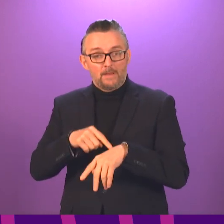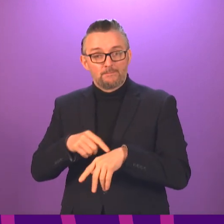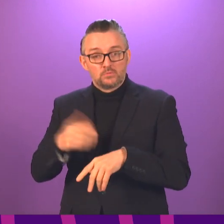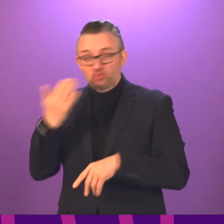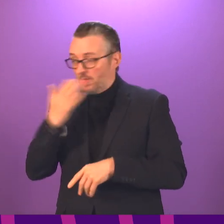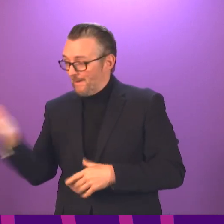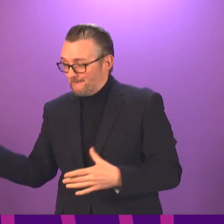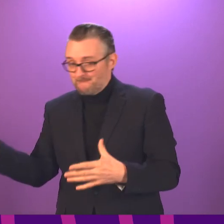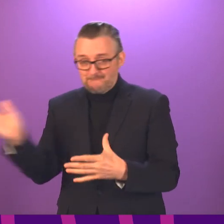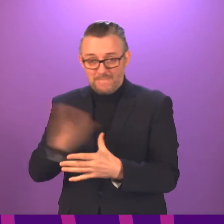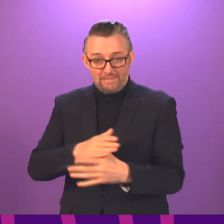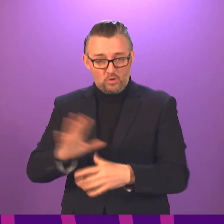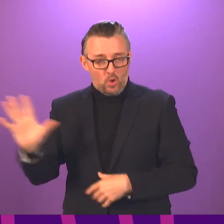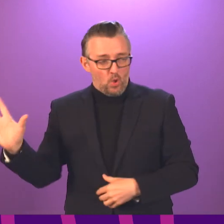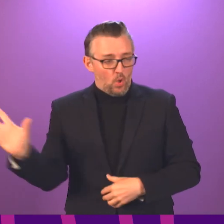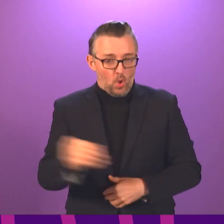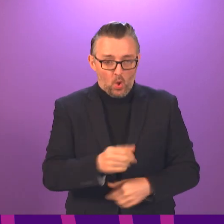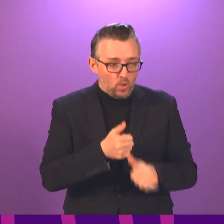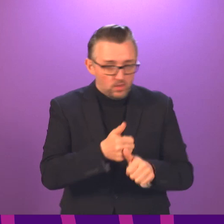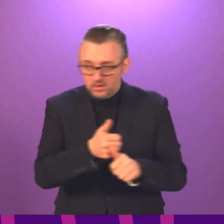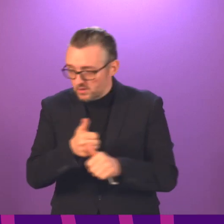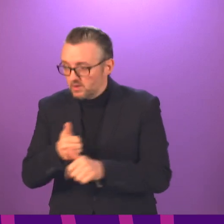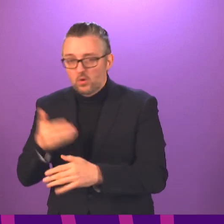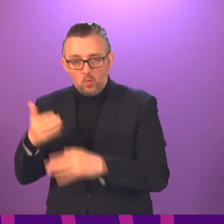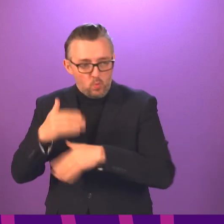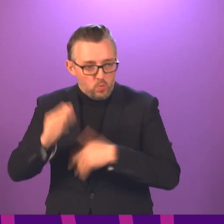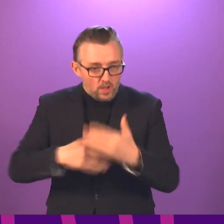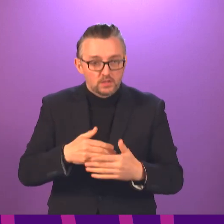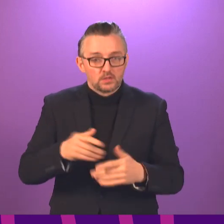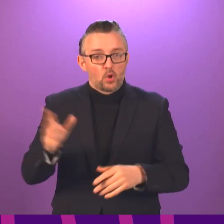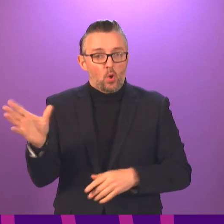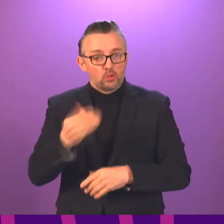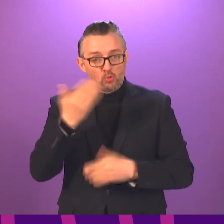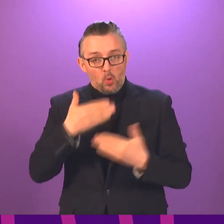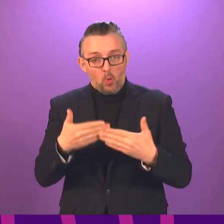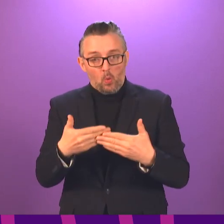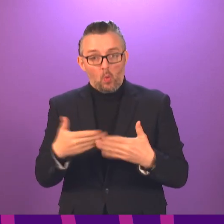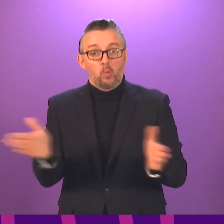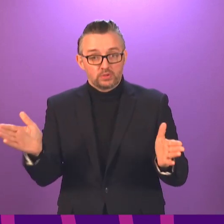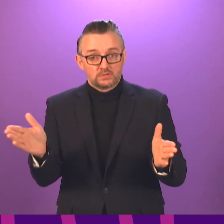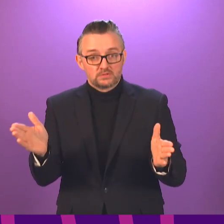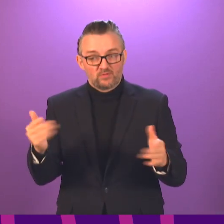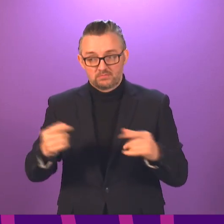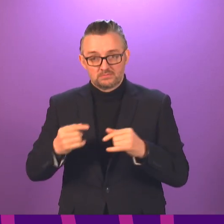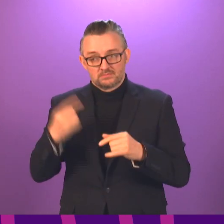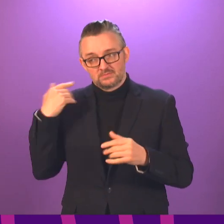to school for all pupils and to keep schools open virtually for the remainder of last year,